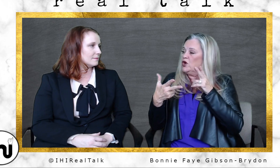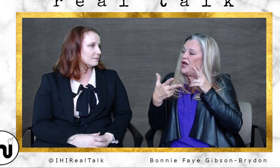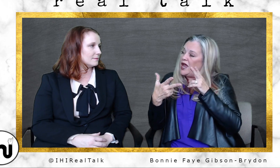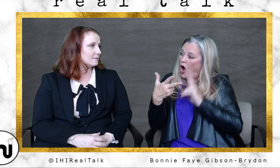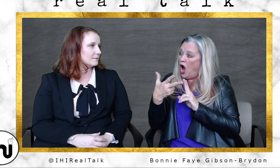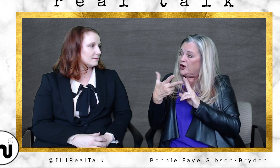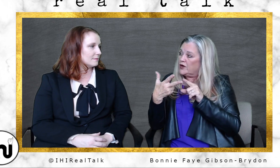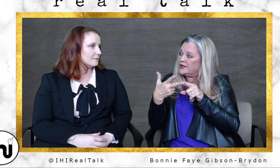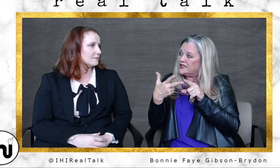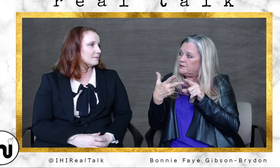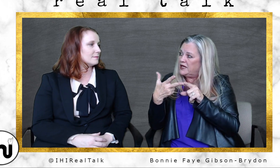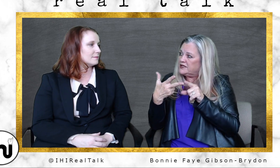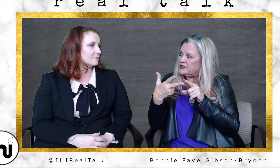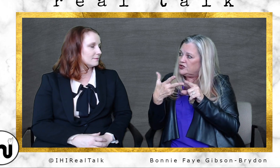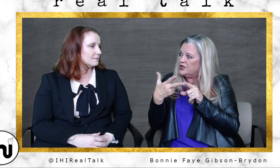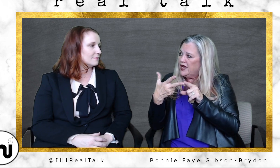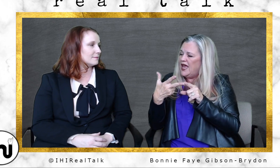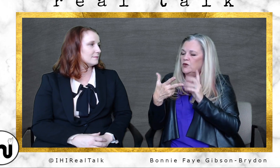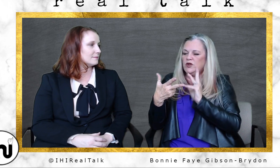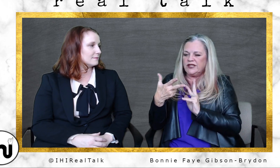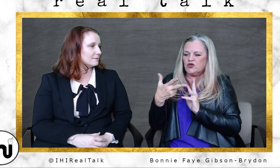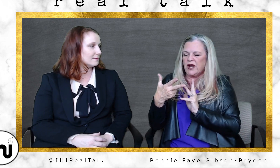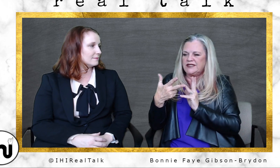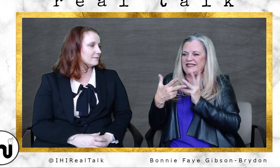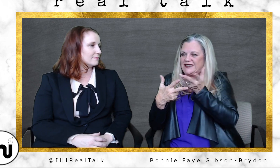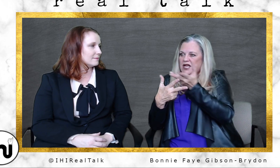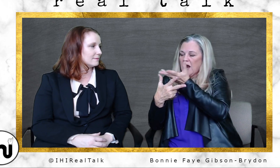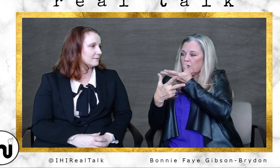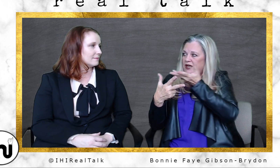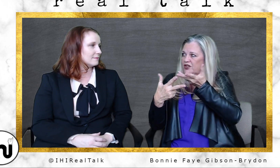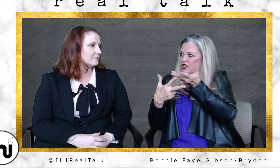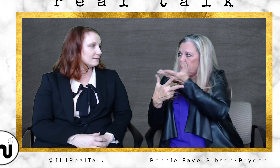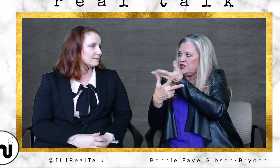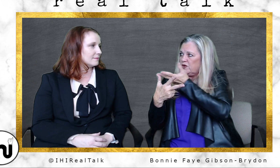not honoring this message and really trying to get the comprehension between